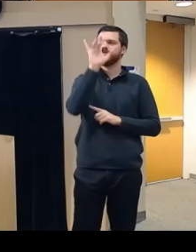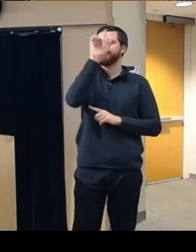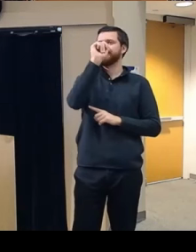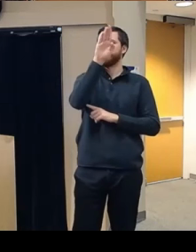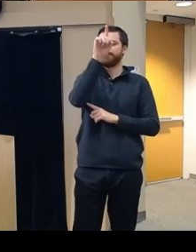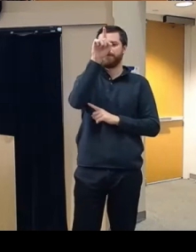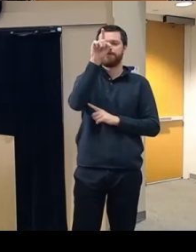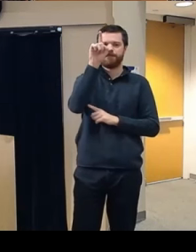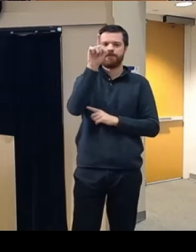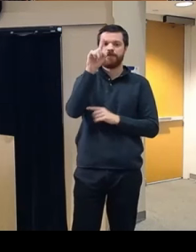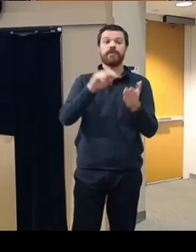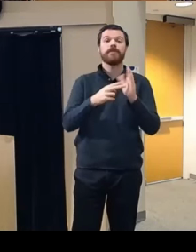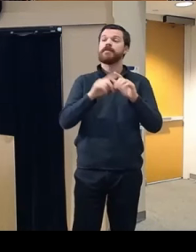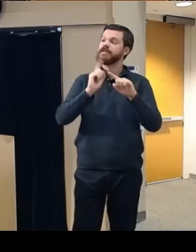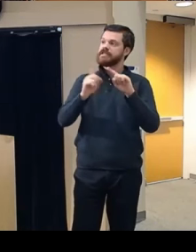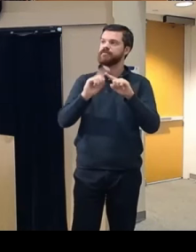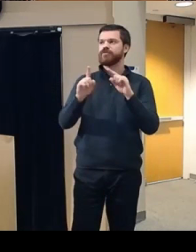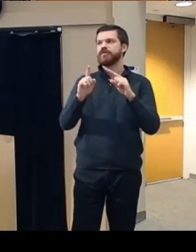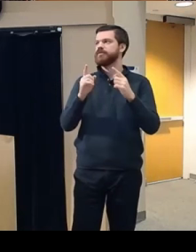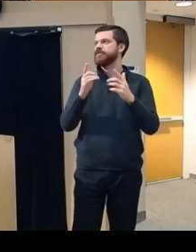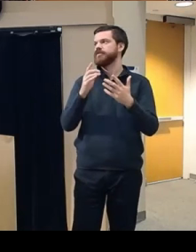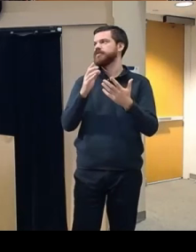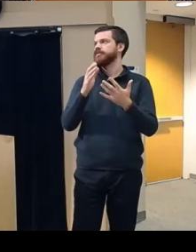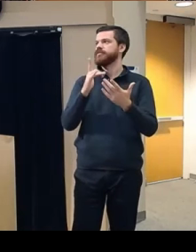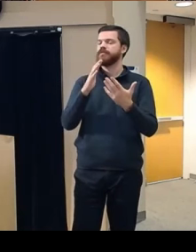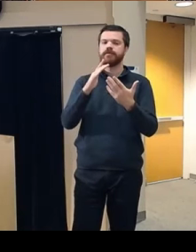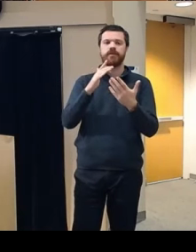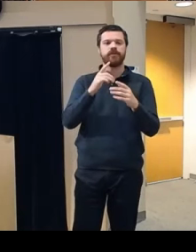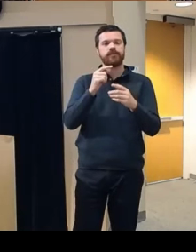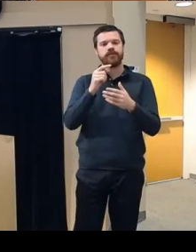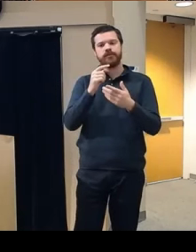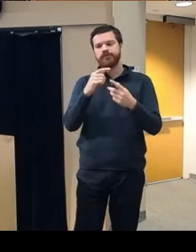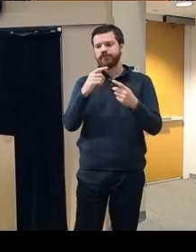so all of the different disciplines um like the activities therapist mental health therapists